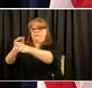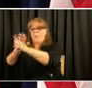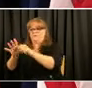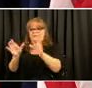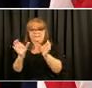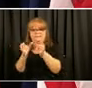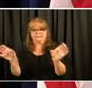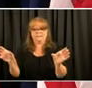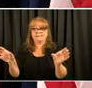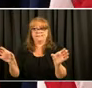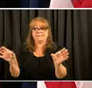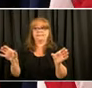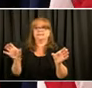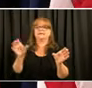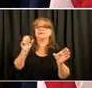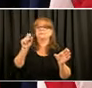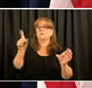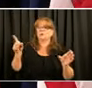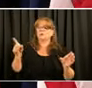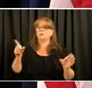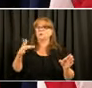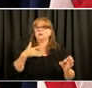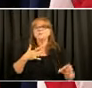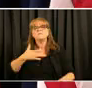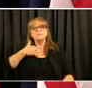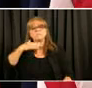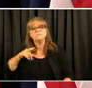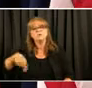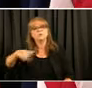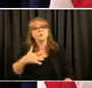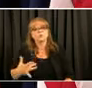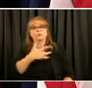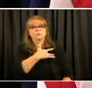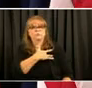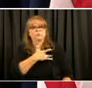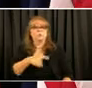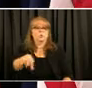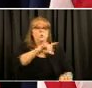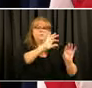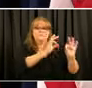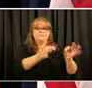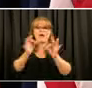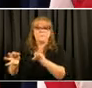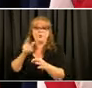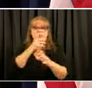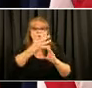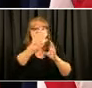who are lost you have the condolences of an entire state an entire nation an entire world